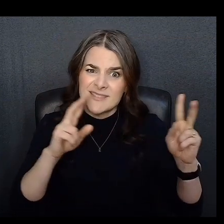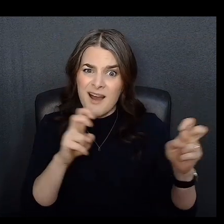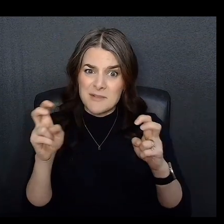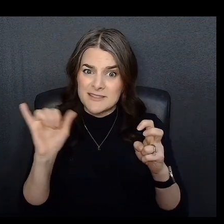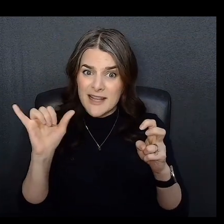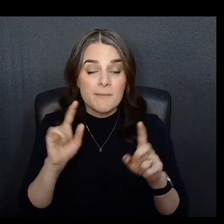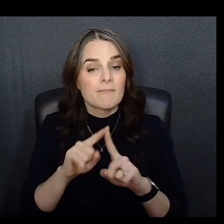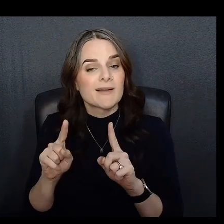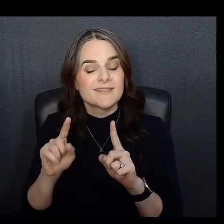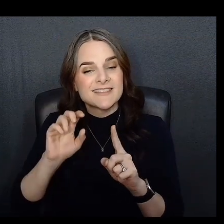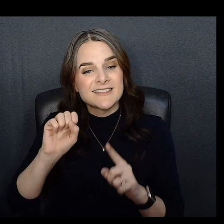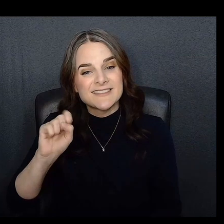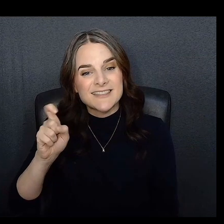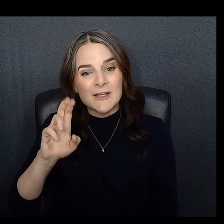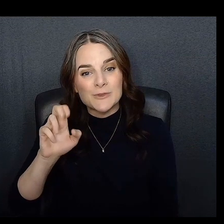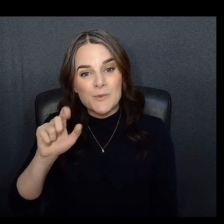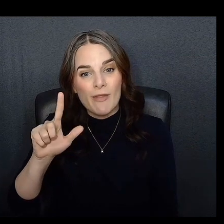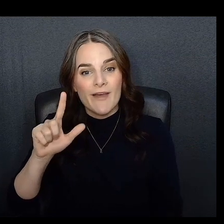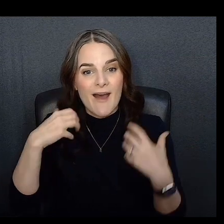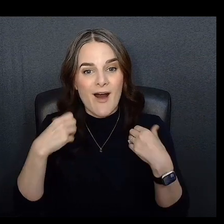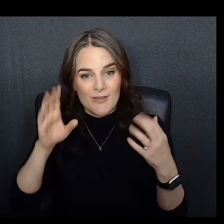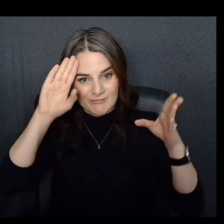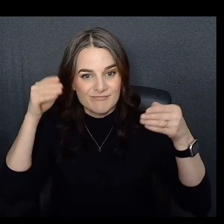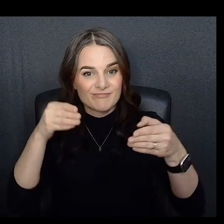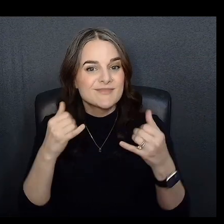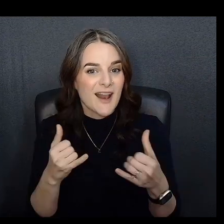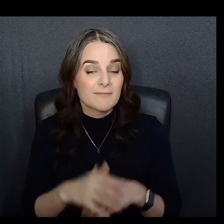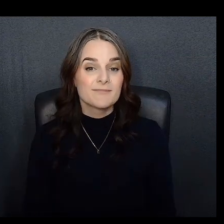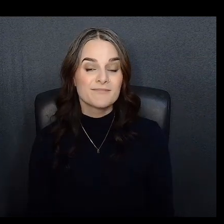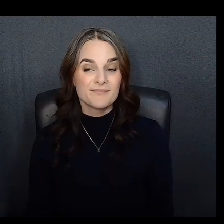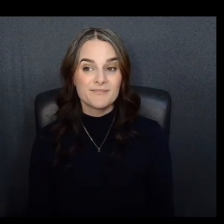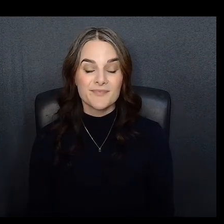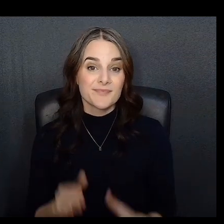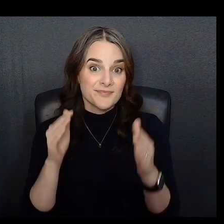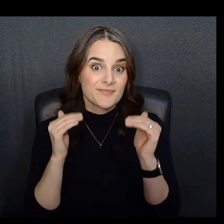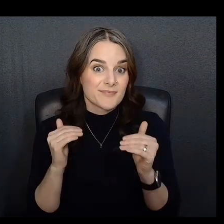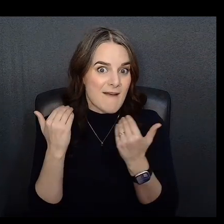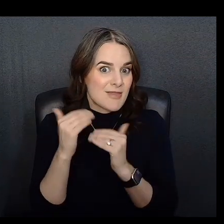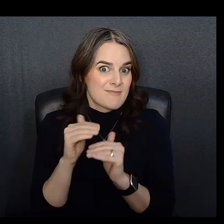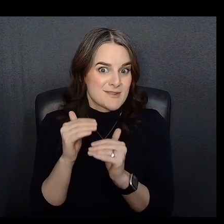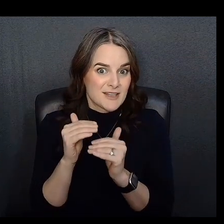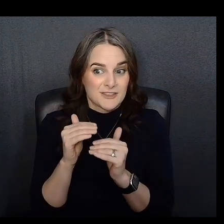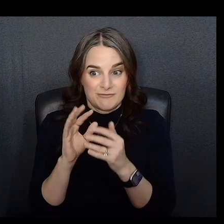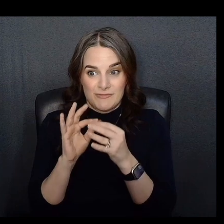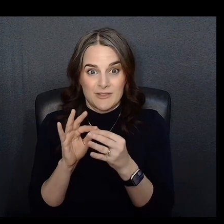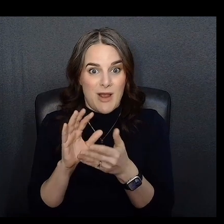And then there's limitations in how we teach and support individuals using AAC, especially